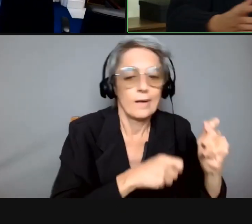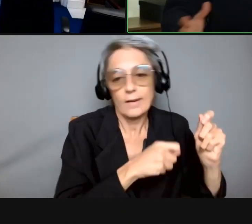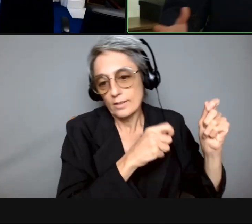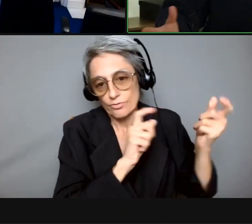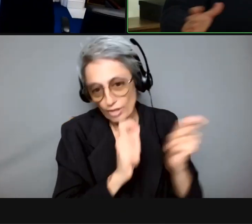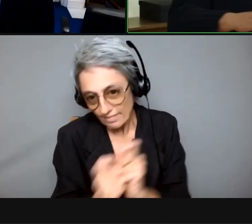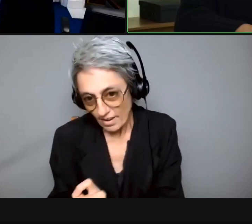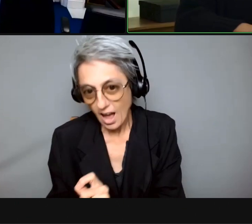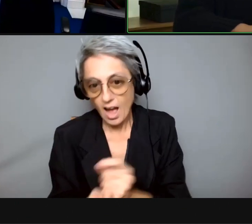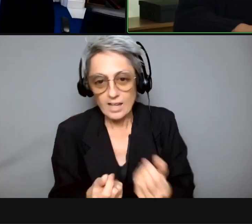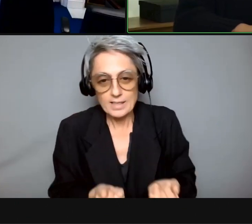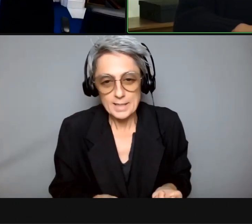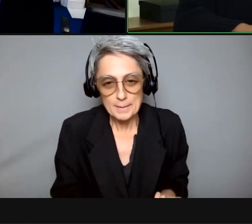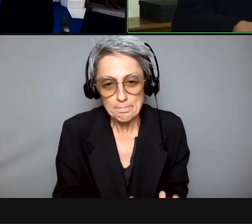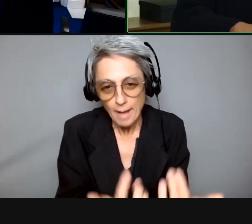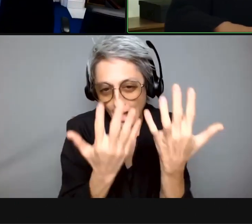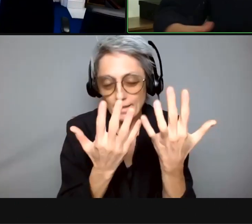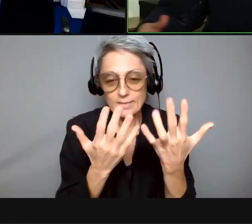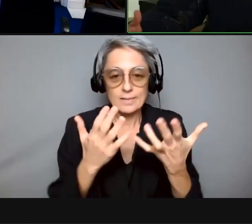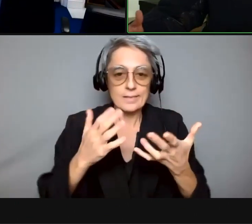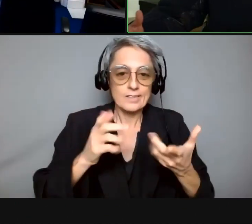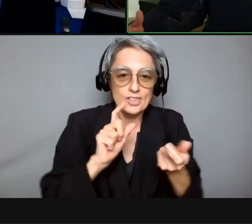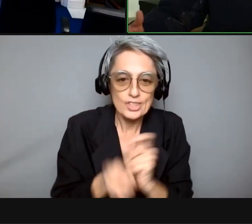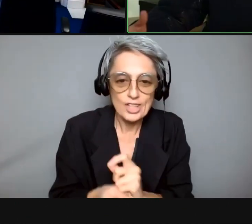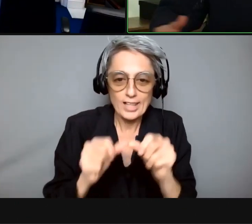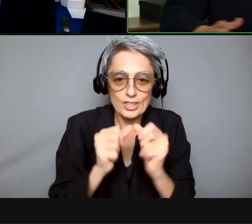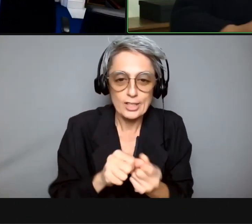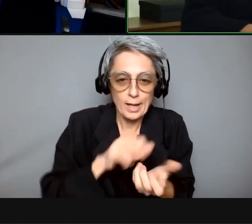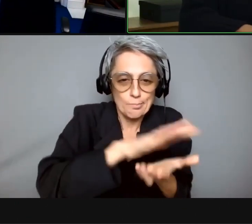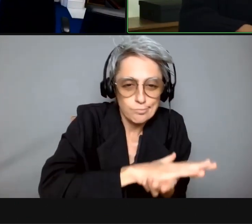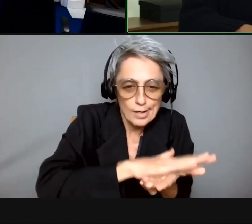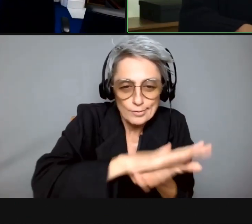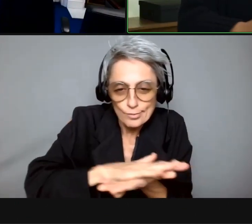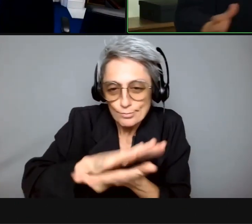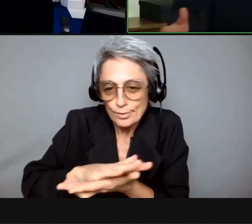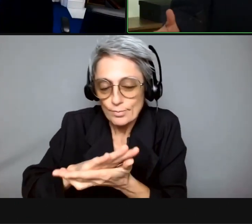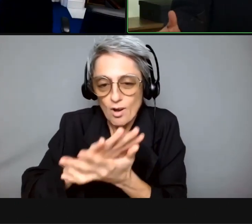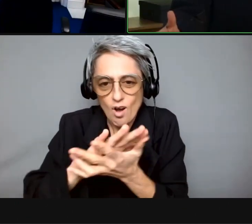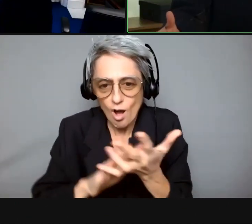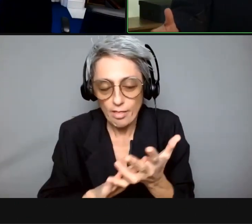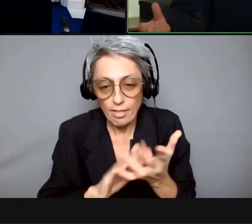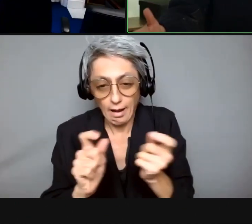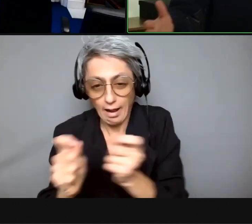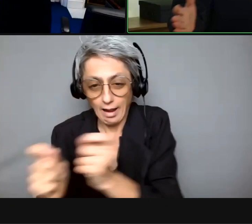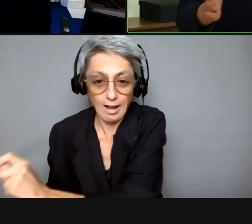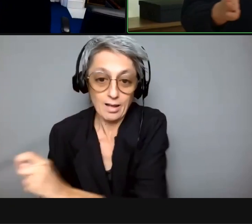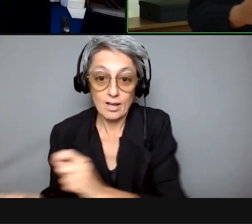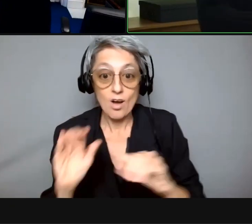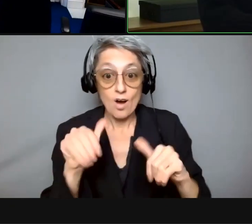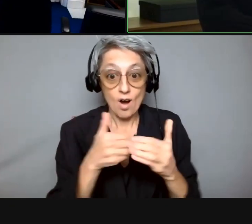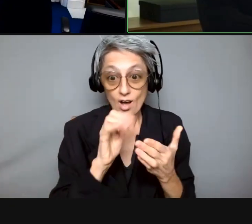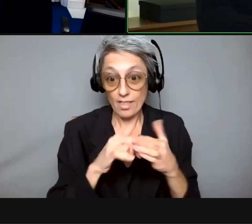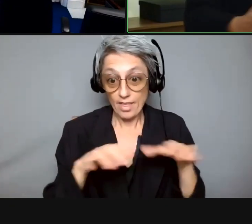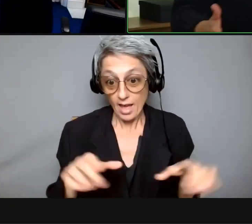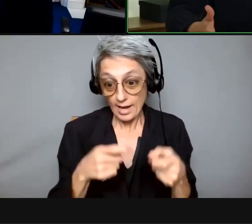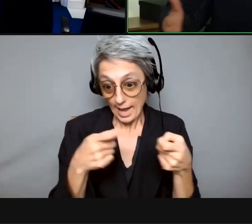and pressed it into shapes. All that energy. If you use recycled material, you can take out everything